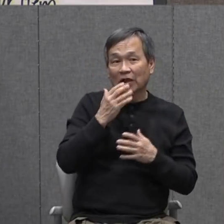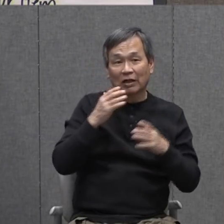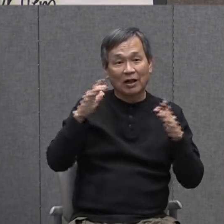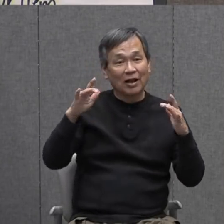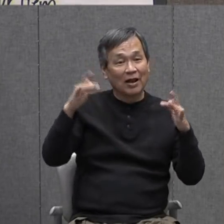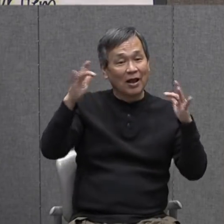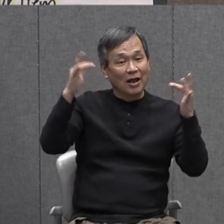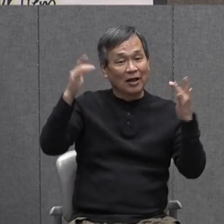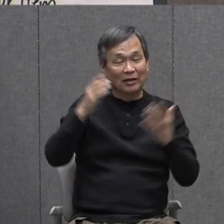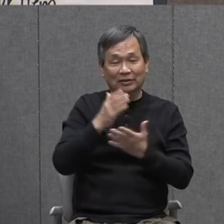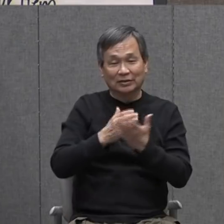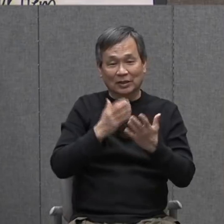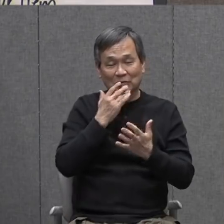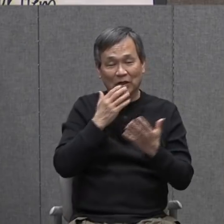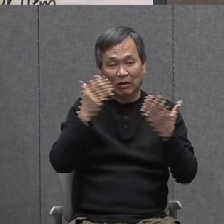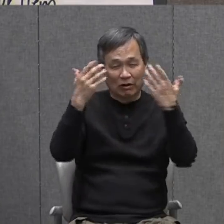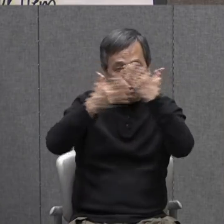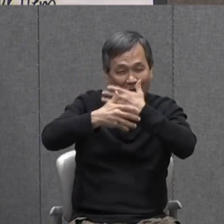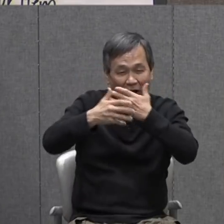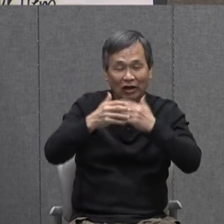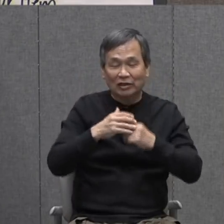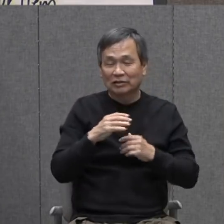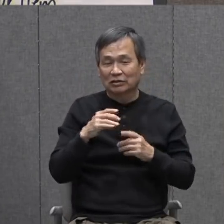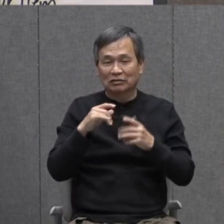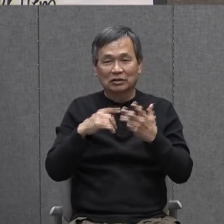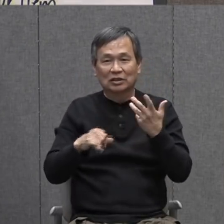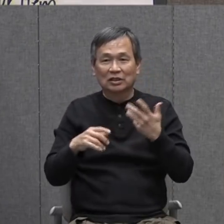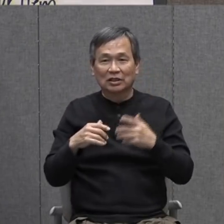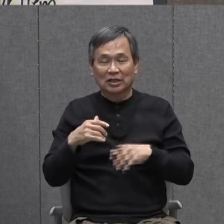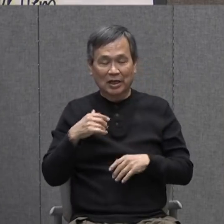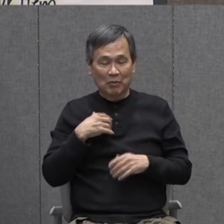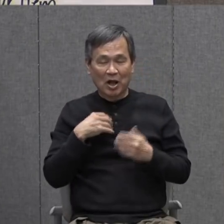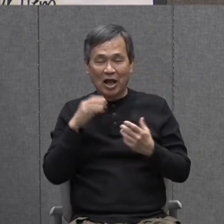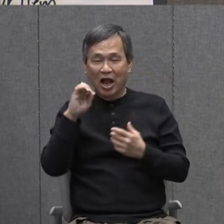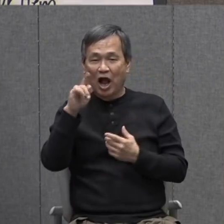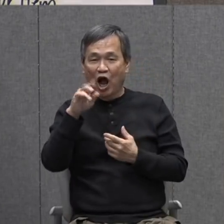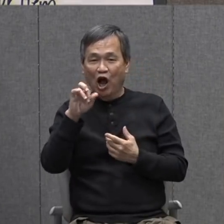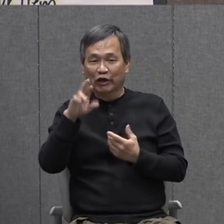He has a darker brown on the outside and a lighter brown next to his nose.